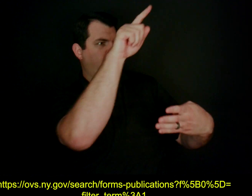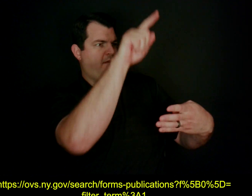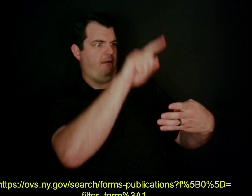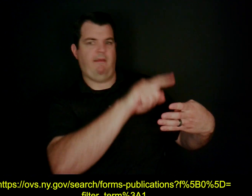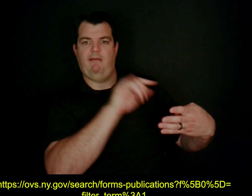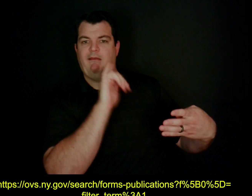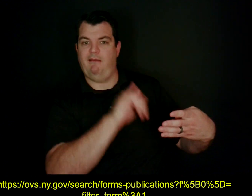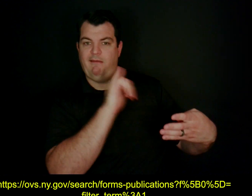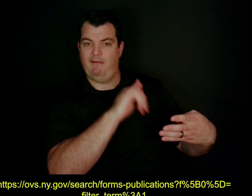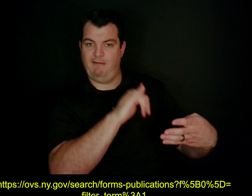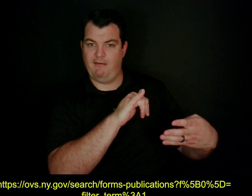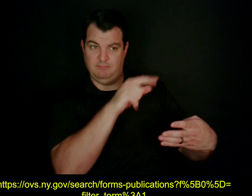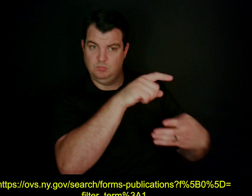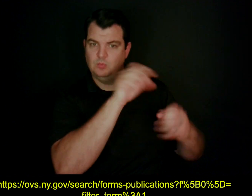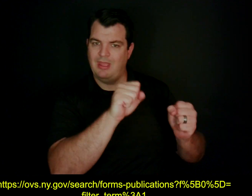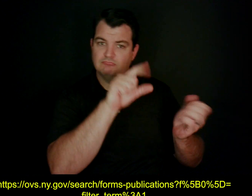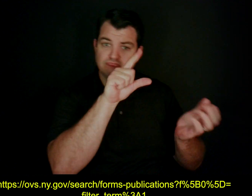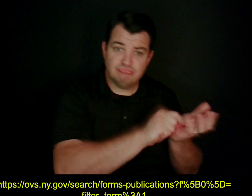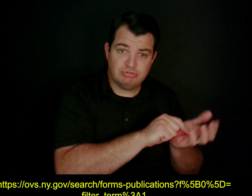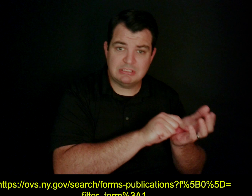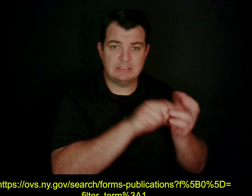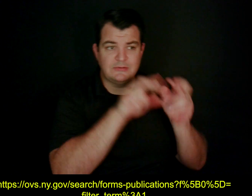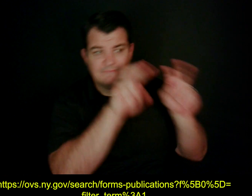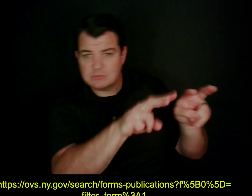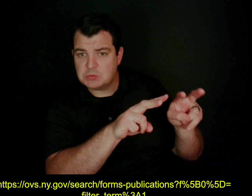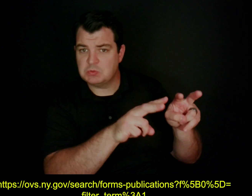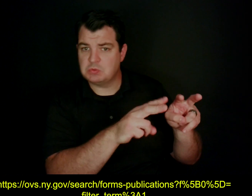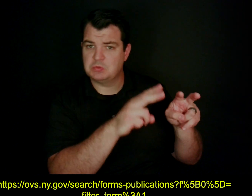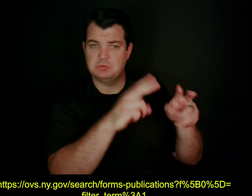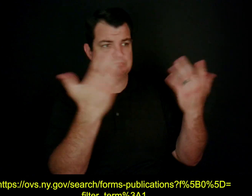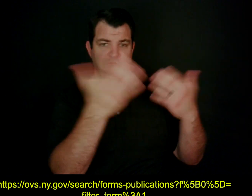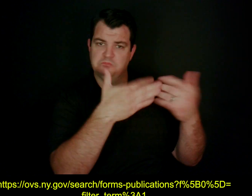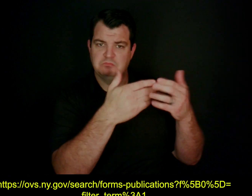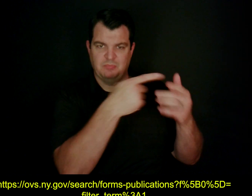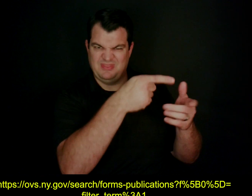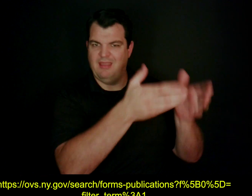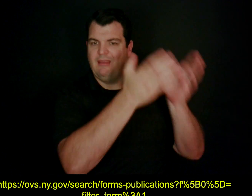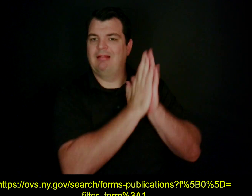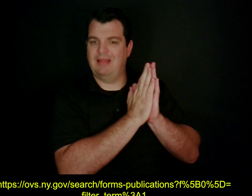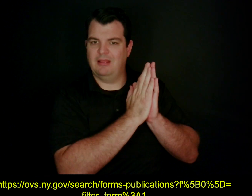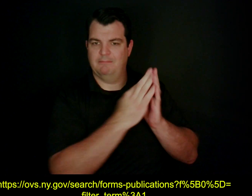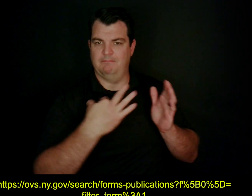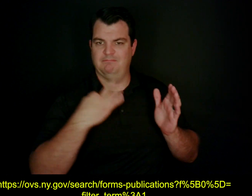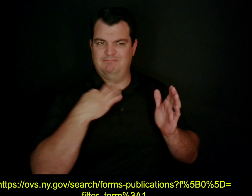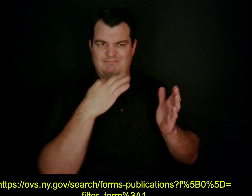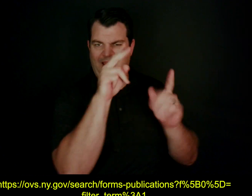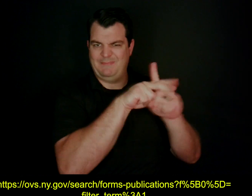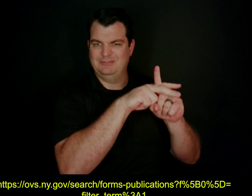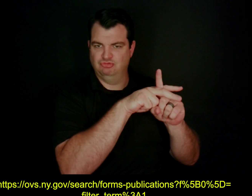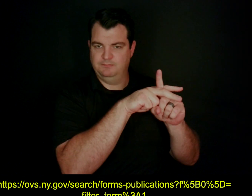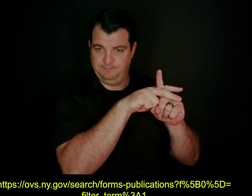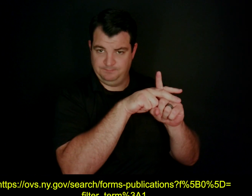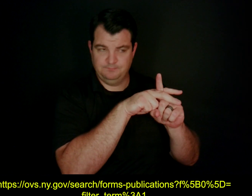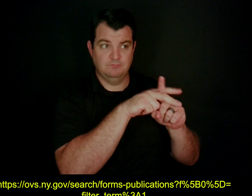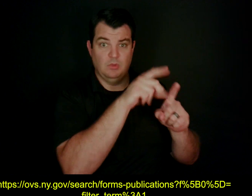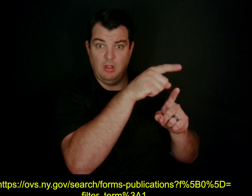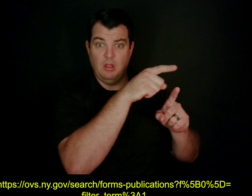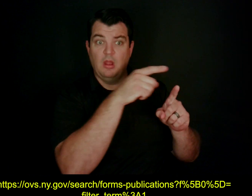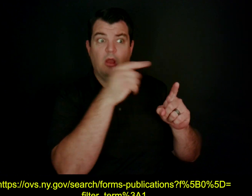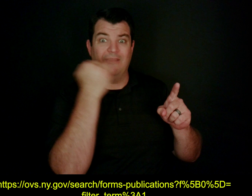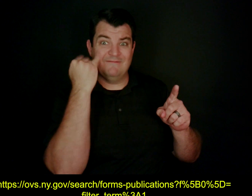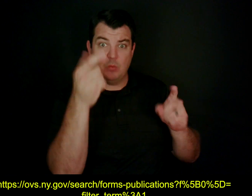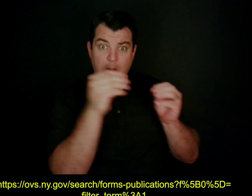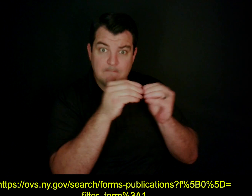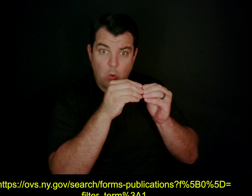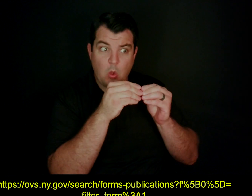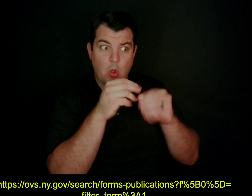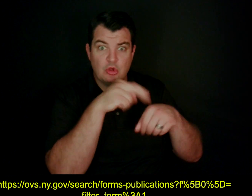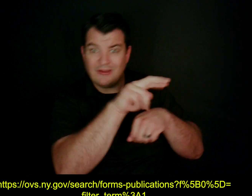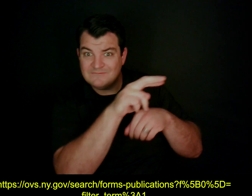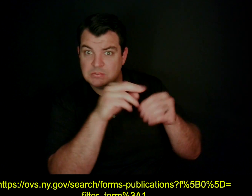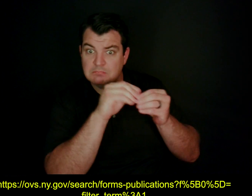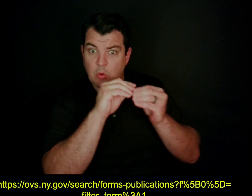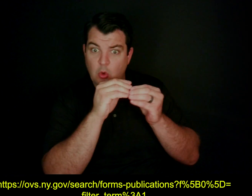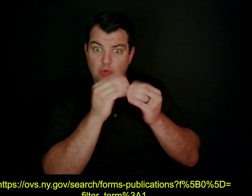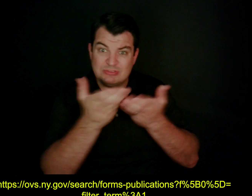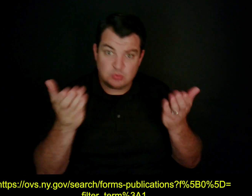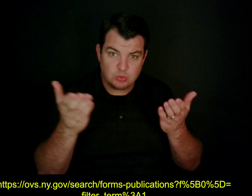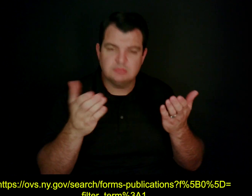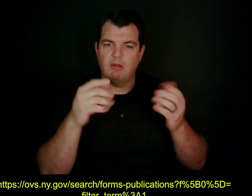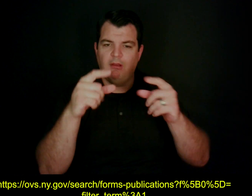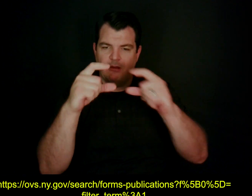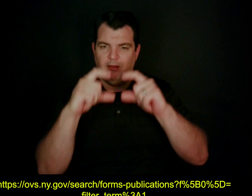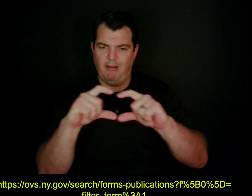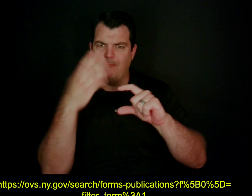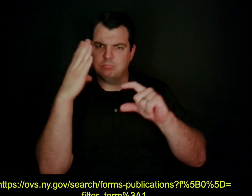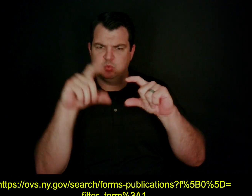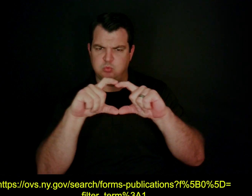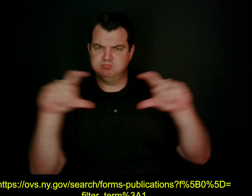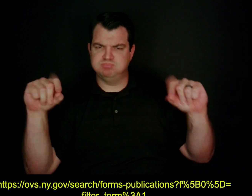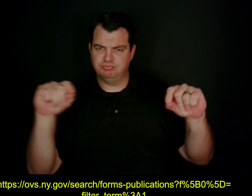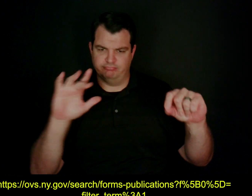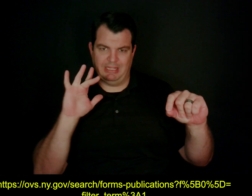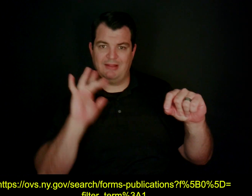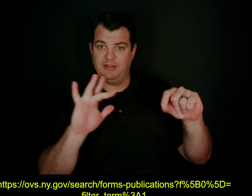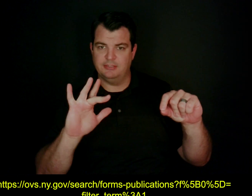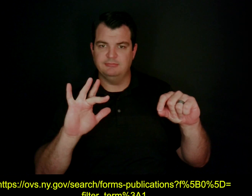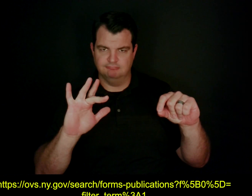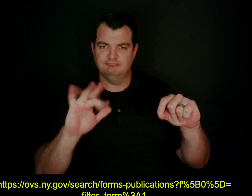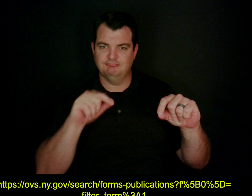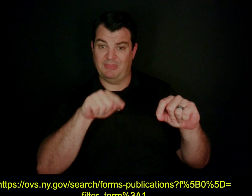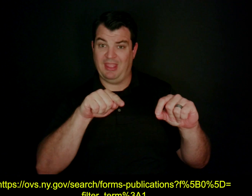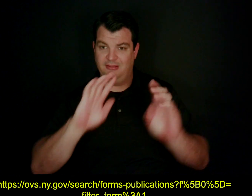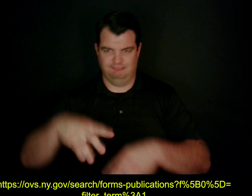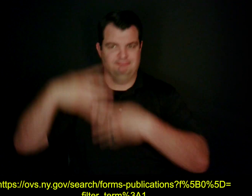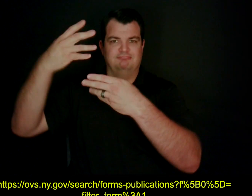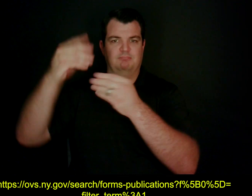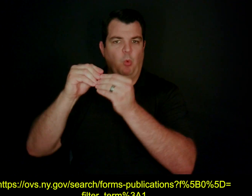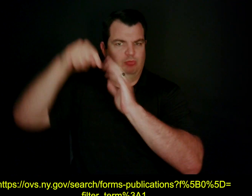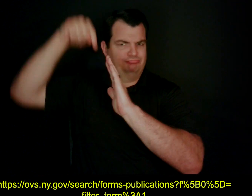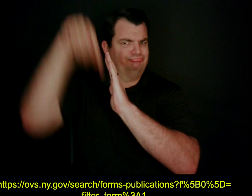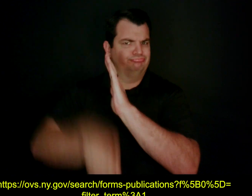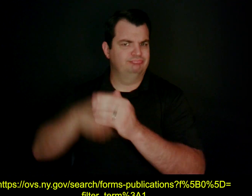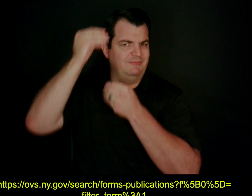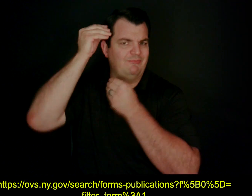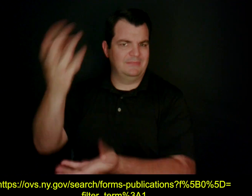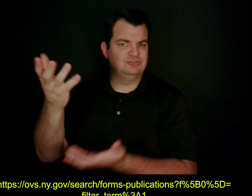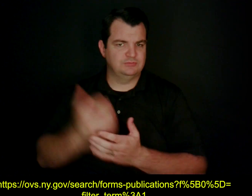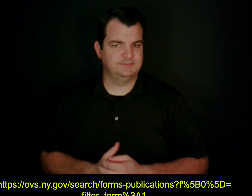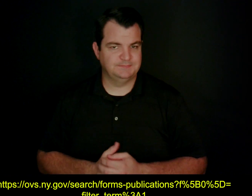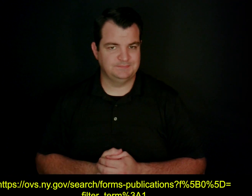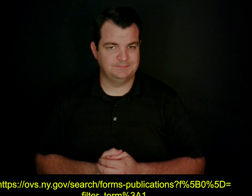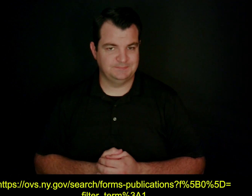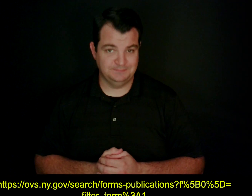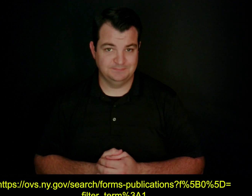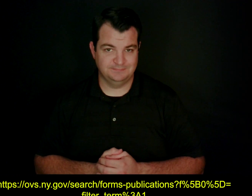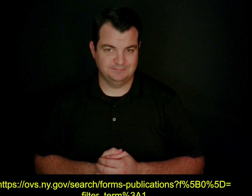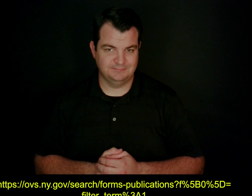https://ovs.ny.gov/search/forms-publications?f%5B0%5D= filter_term%3A1